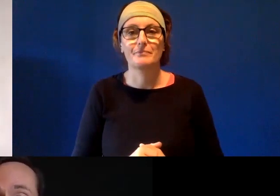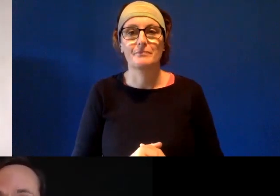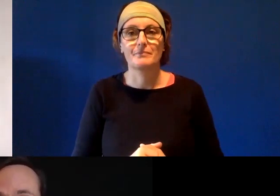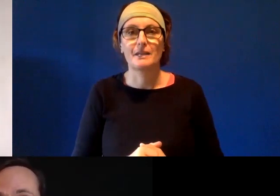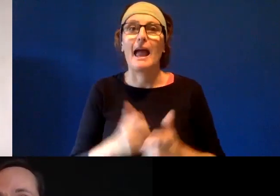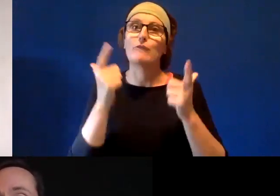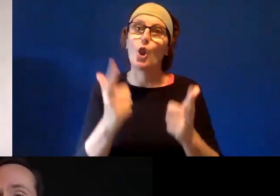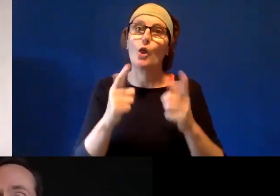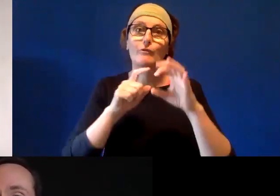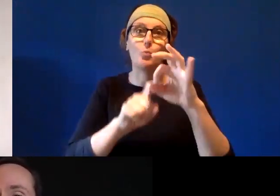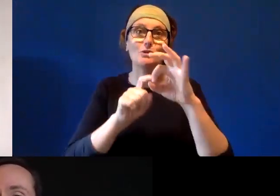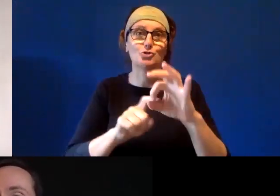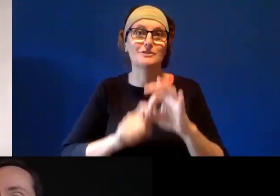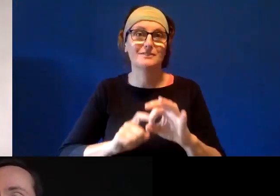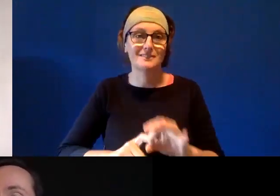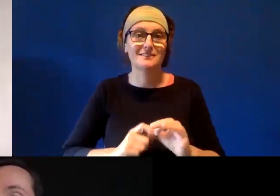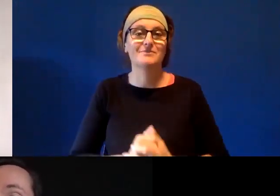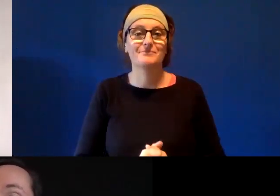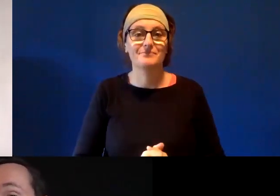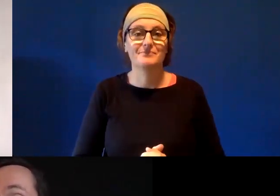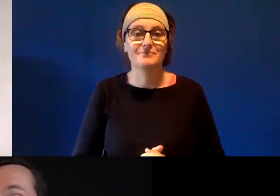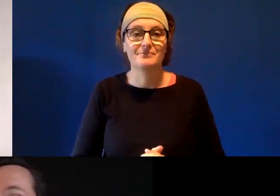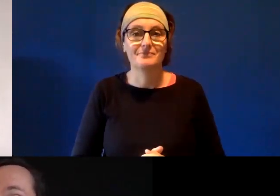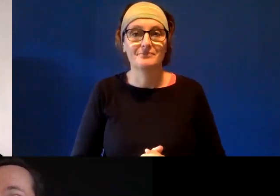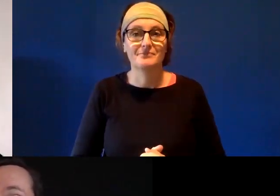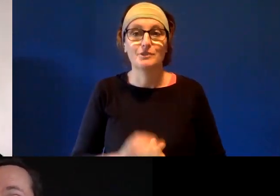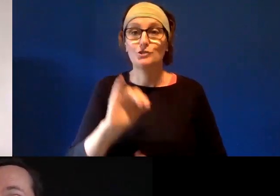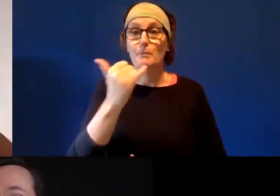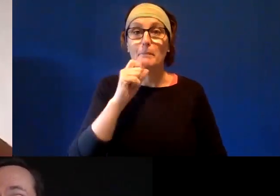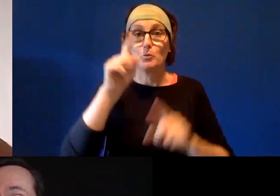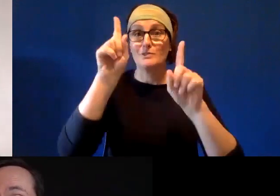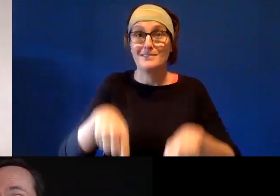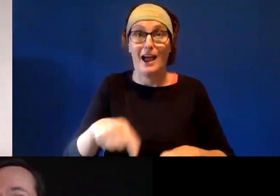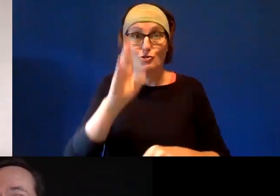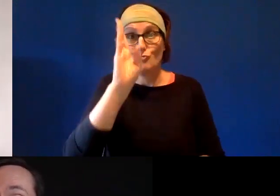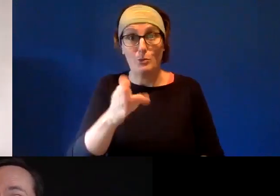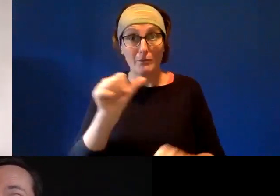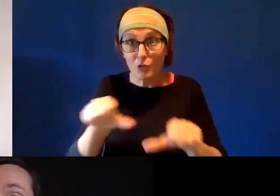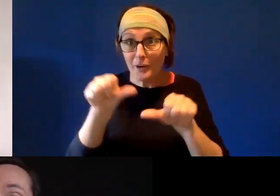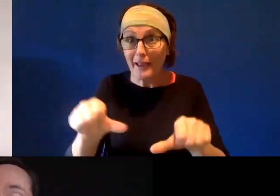questions that I think we should maybe get our teeth stuck into, if you're OK with that?